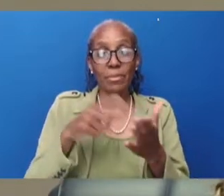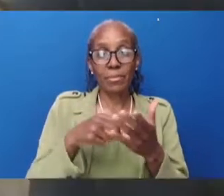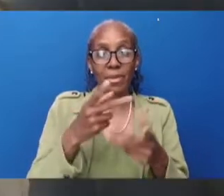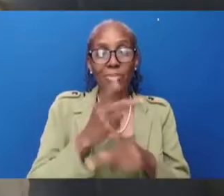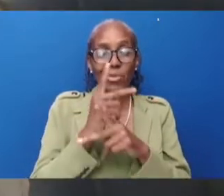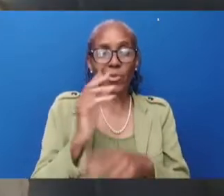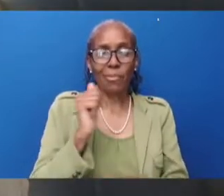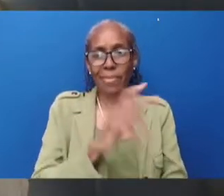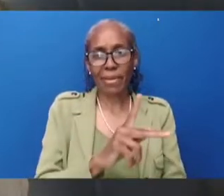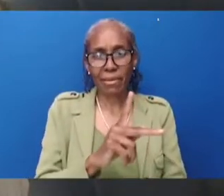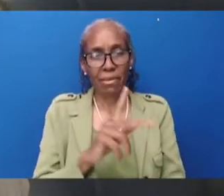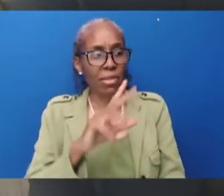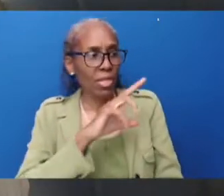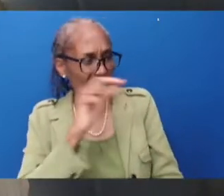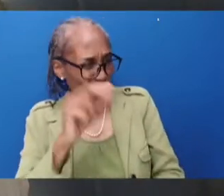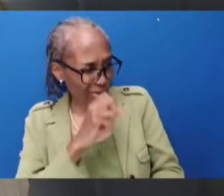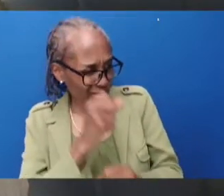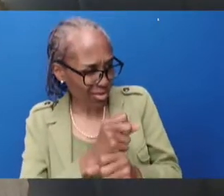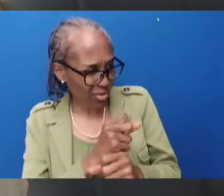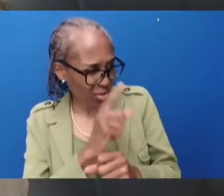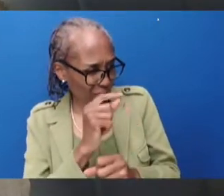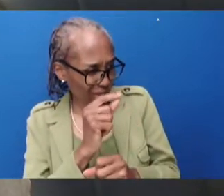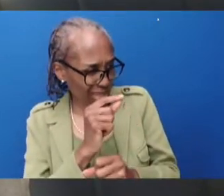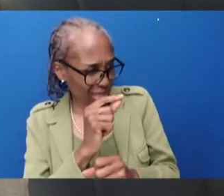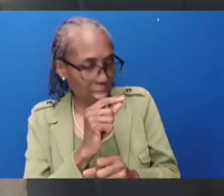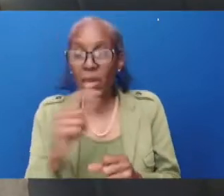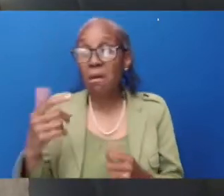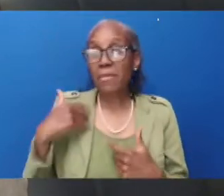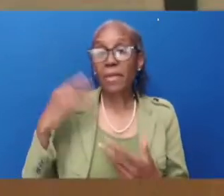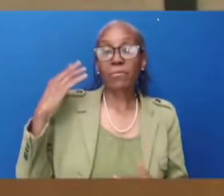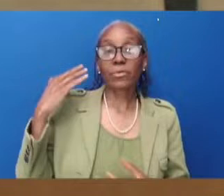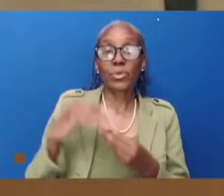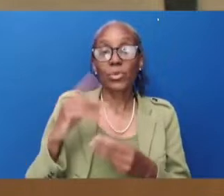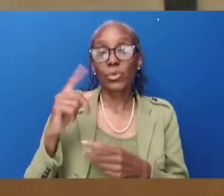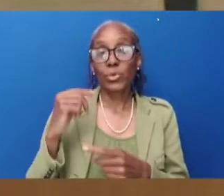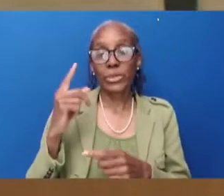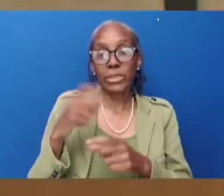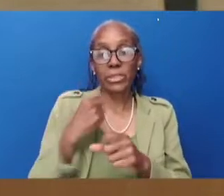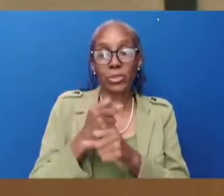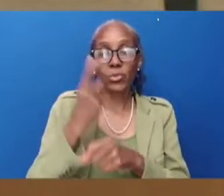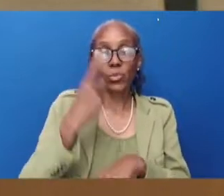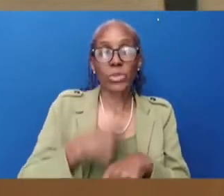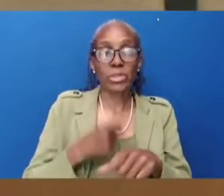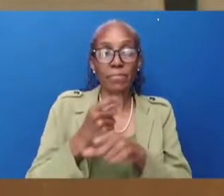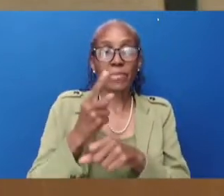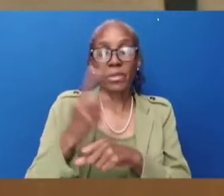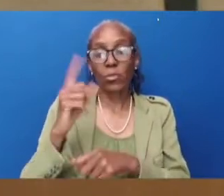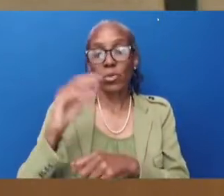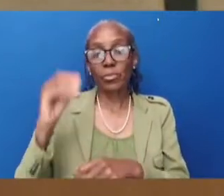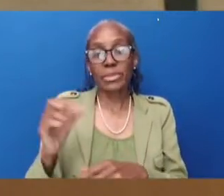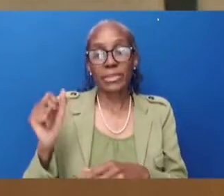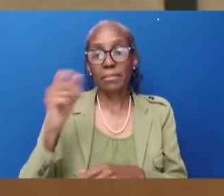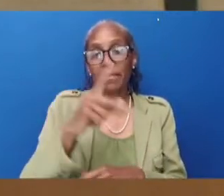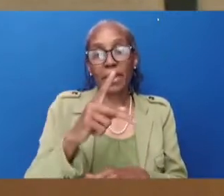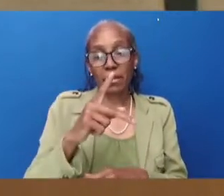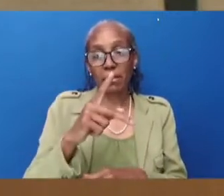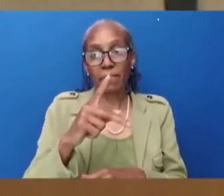AND DENA, HOW LONG DO THEY HAVE TO PAY THE LOAN BACK?